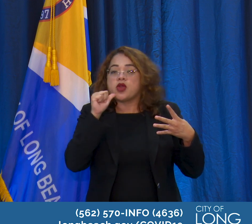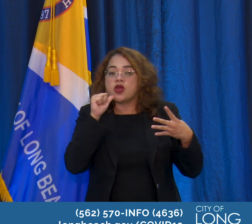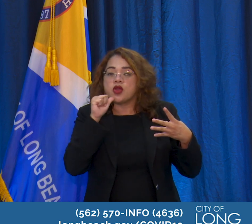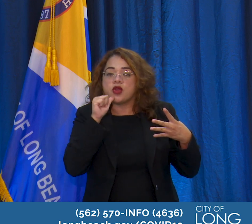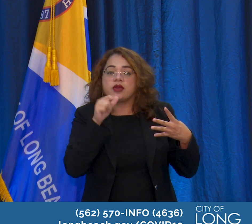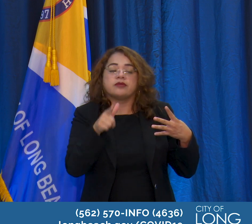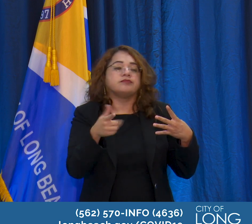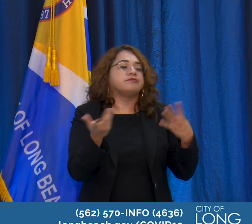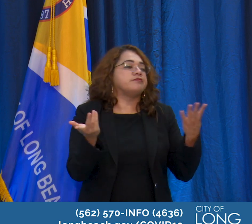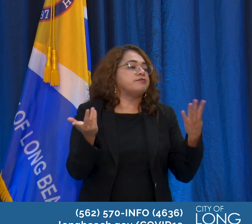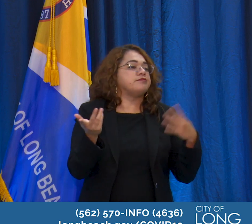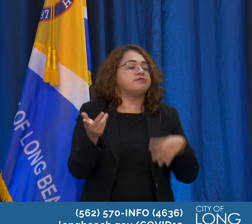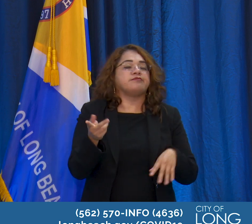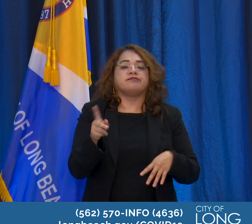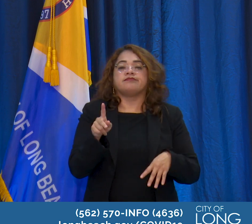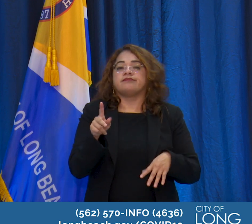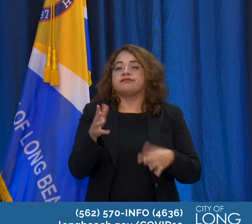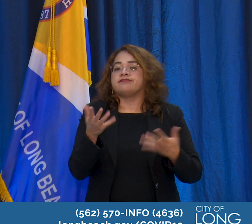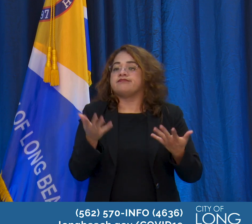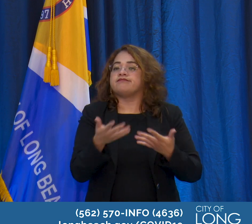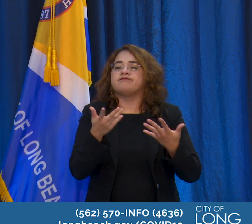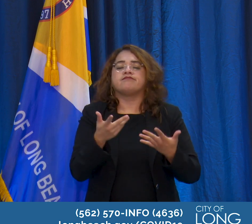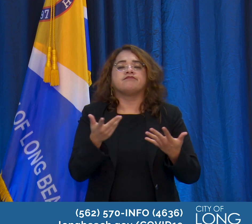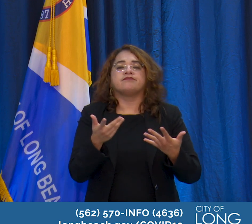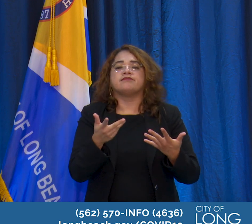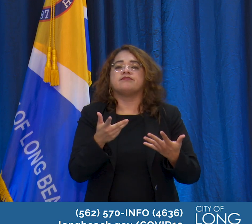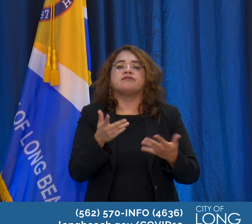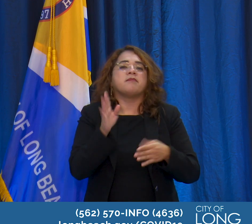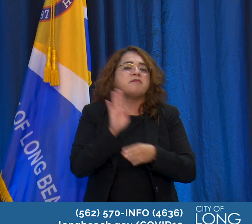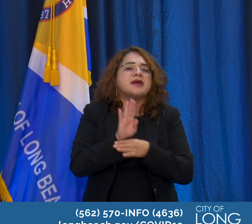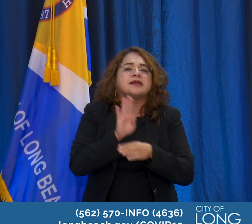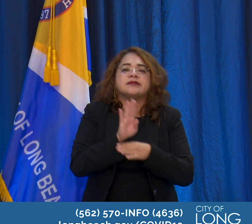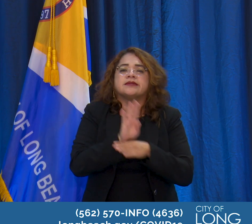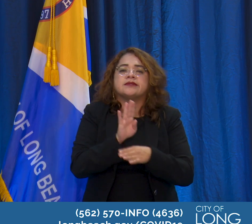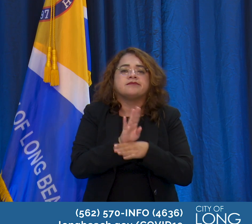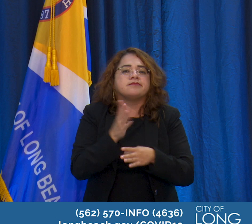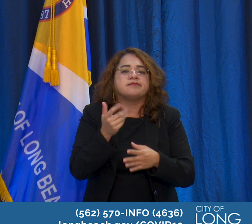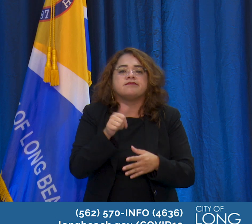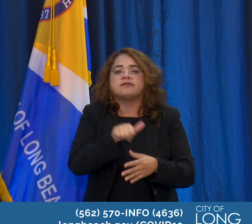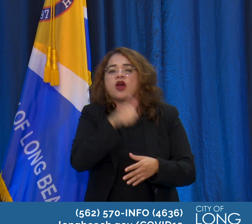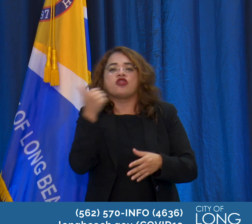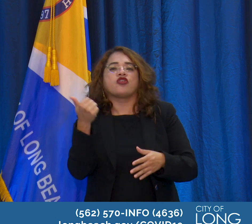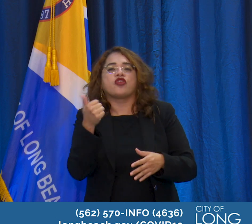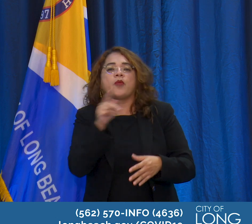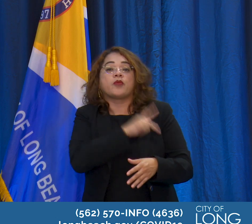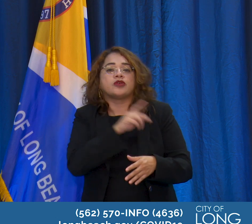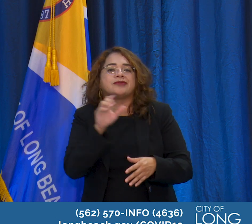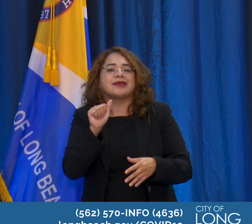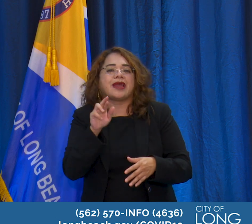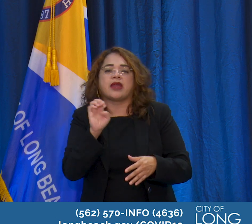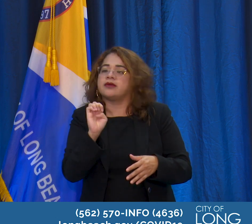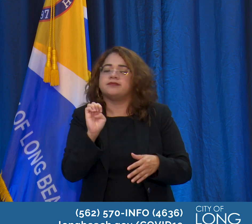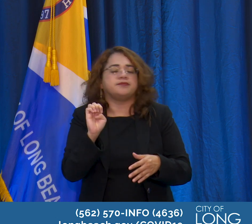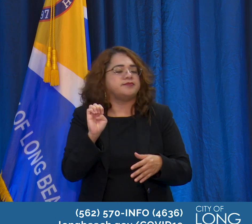a different type of business, that wants to do additional openings, it is not allowed